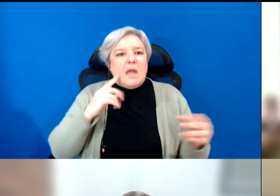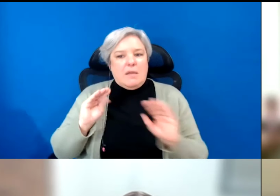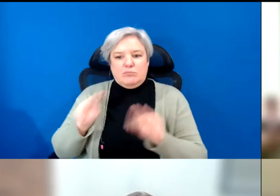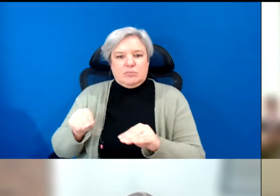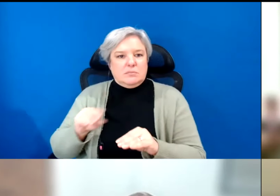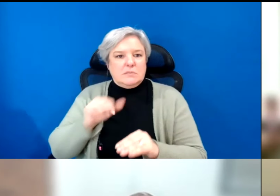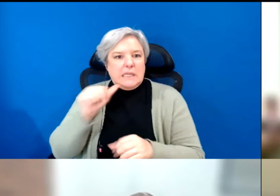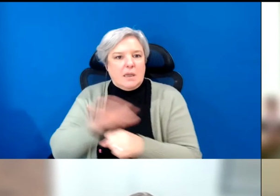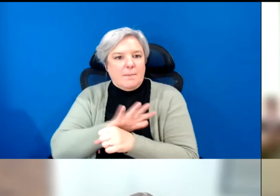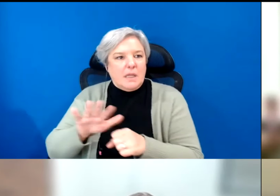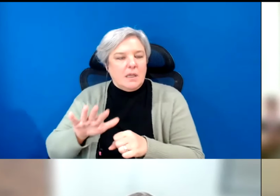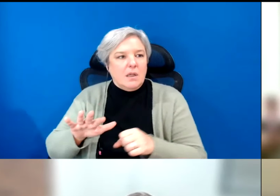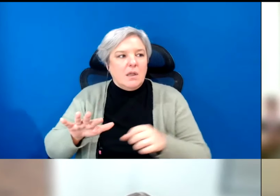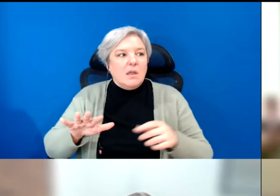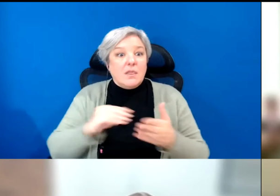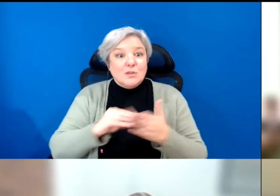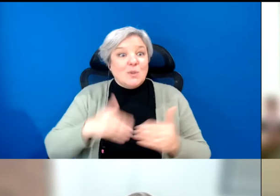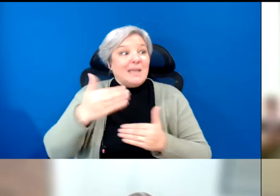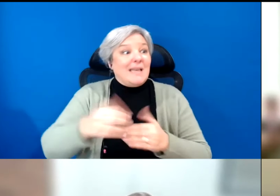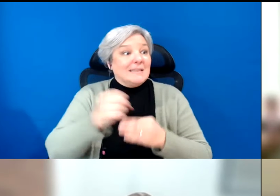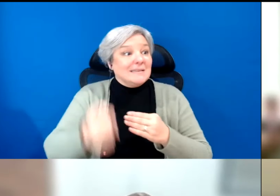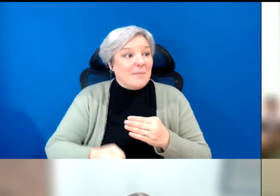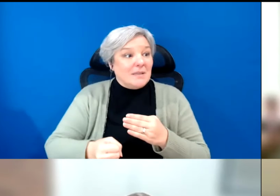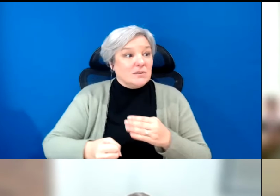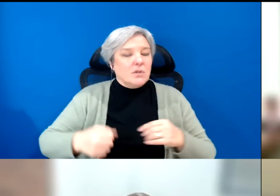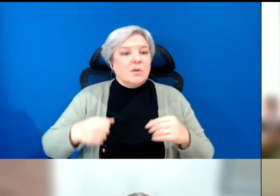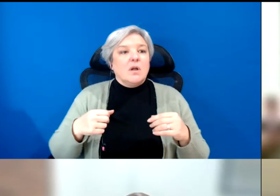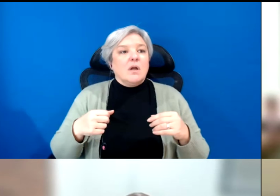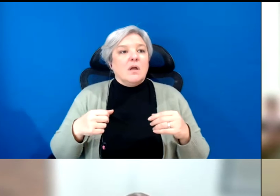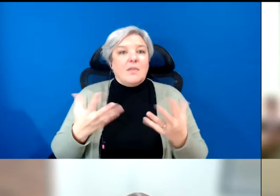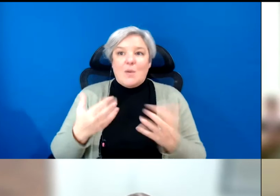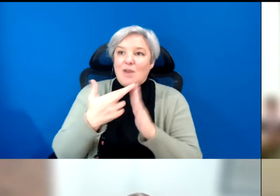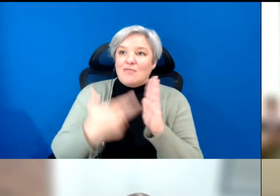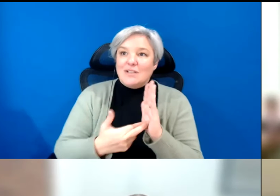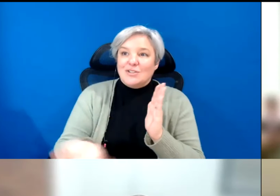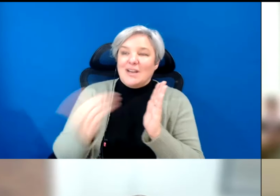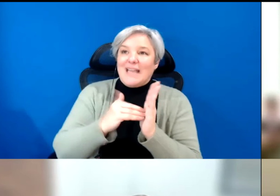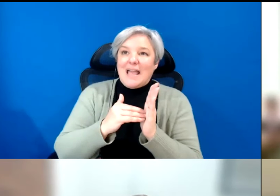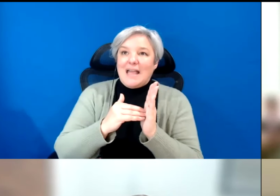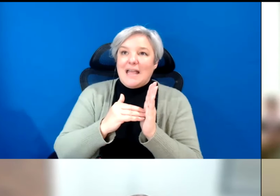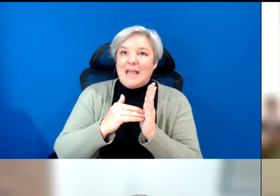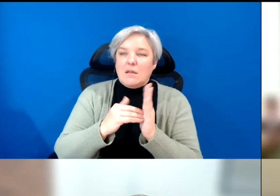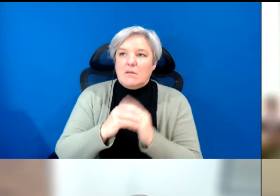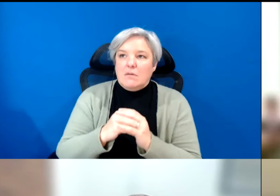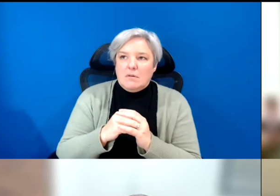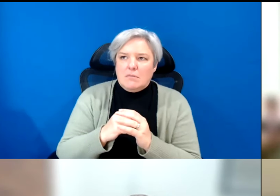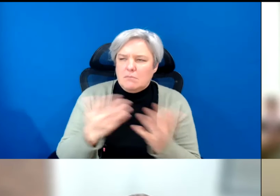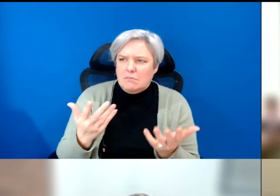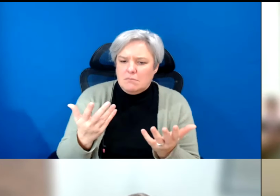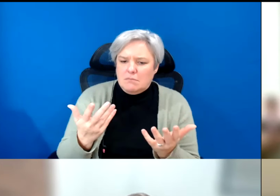So then when the student comes in the next semester wanting to reregister for the class, they're like, Well, I didn't, I didn't request this.